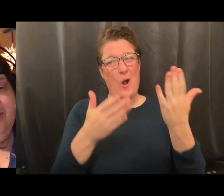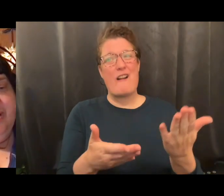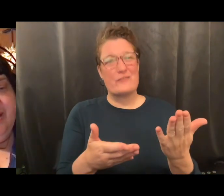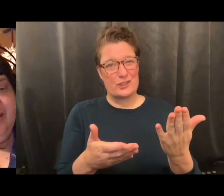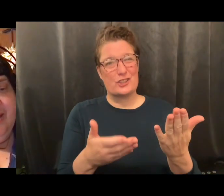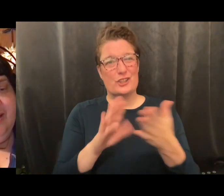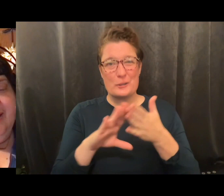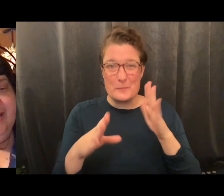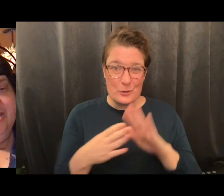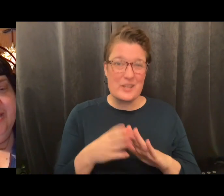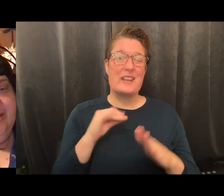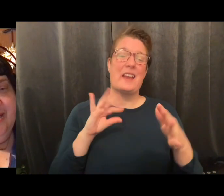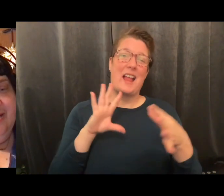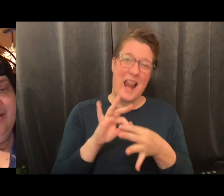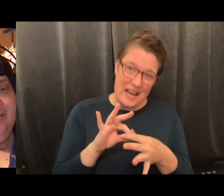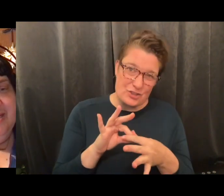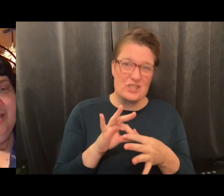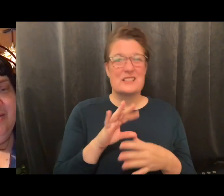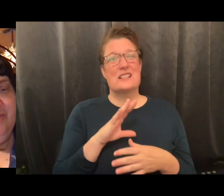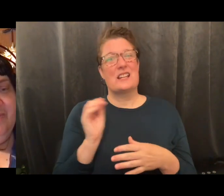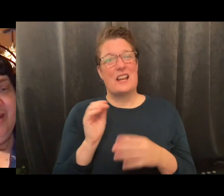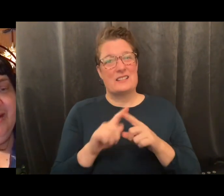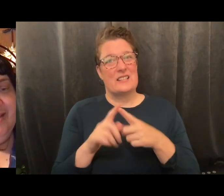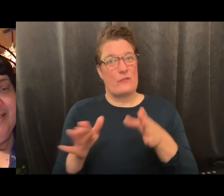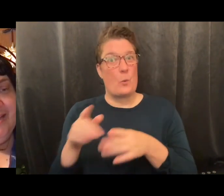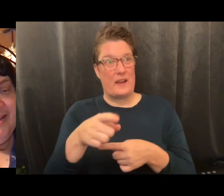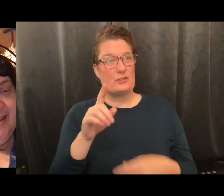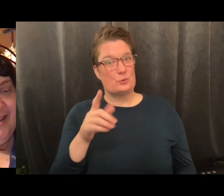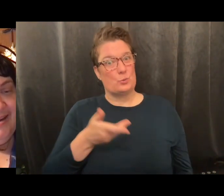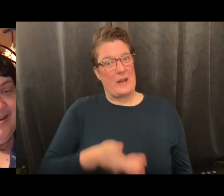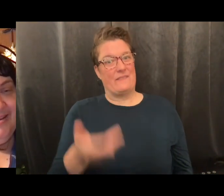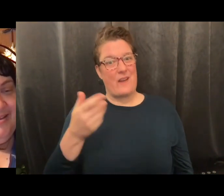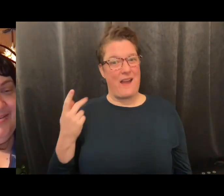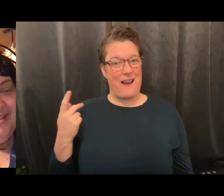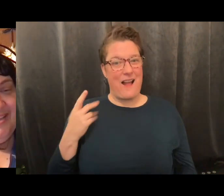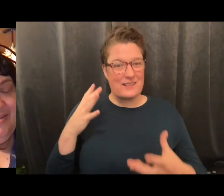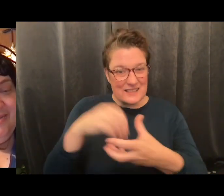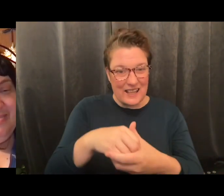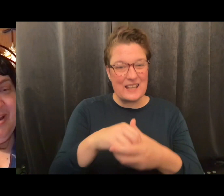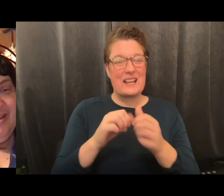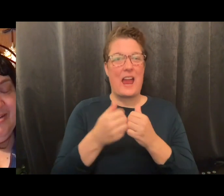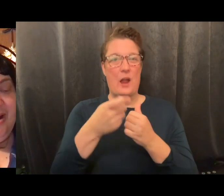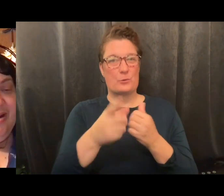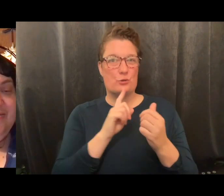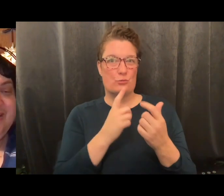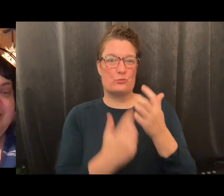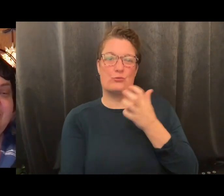invited us in and the ways that you've responded to our invitation. I'm just so grateful to know you.